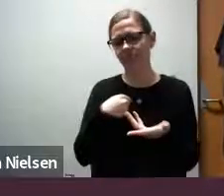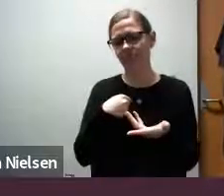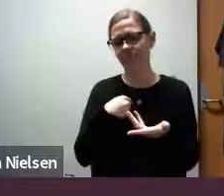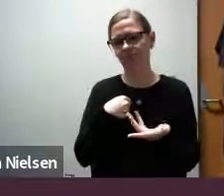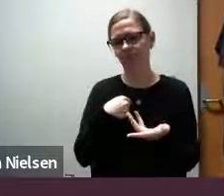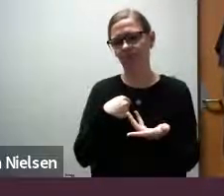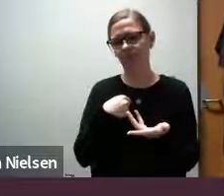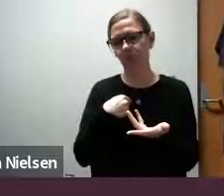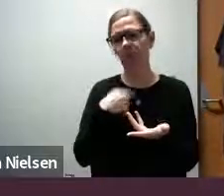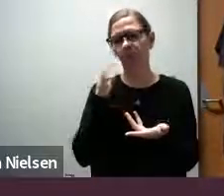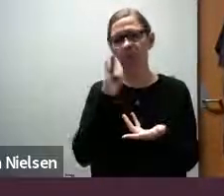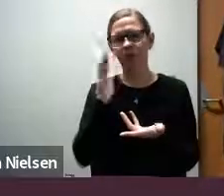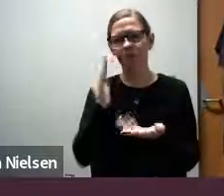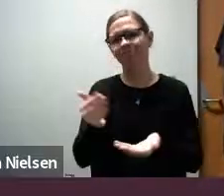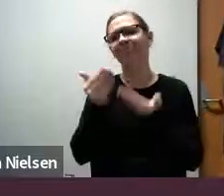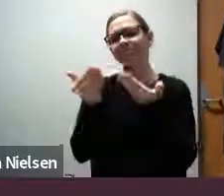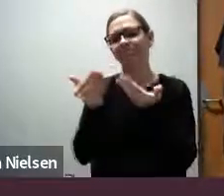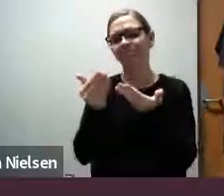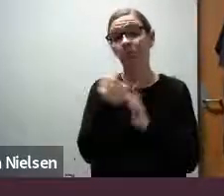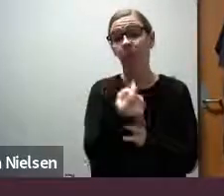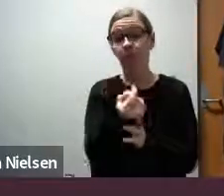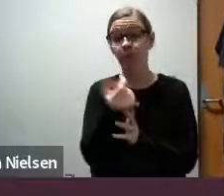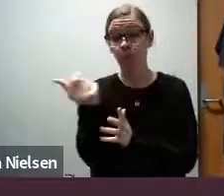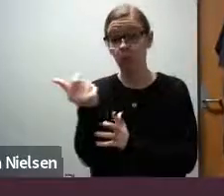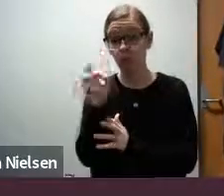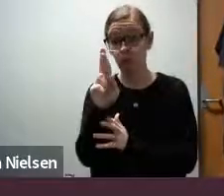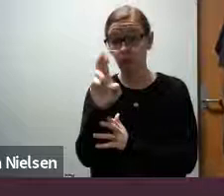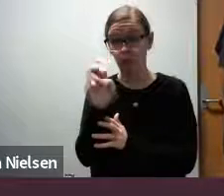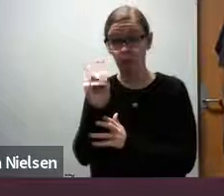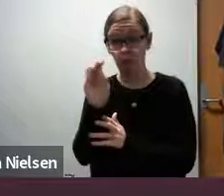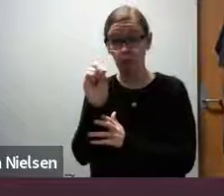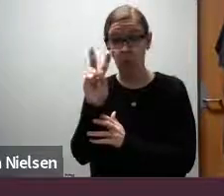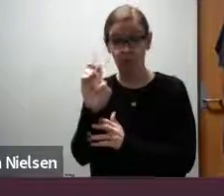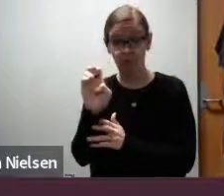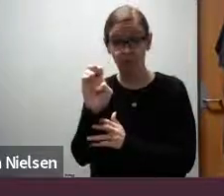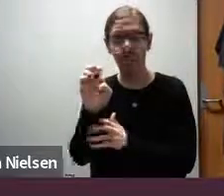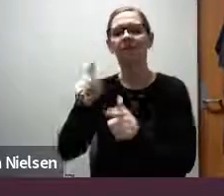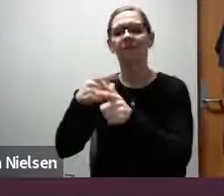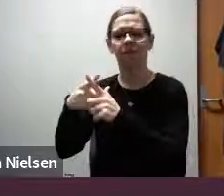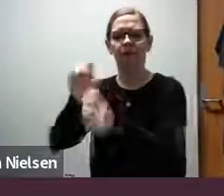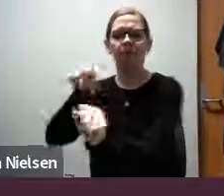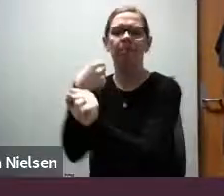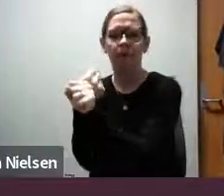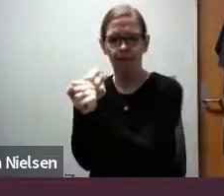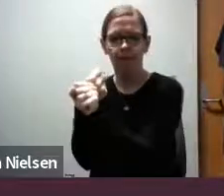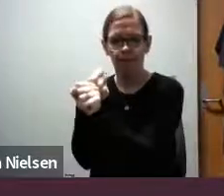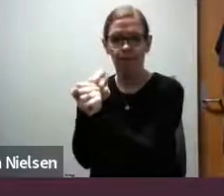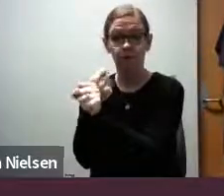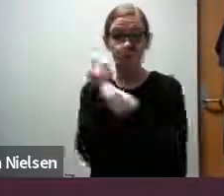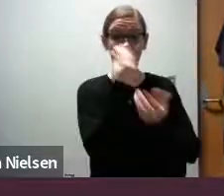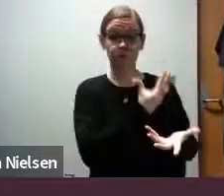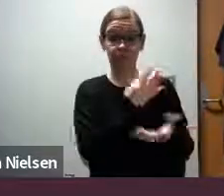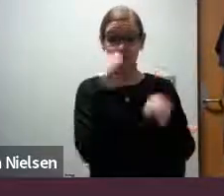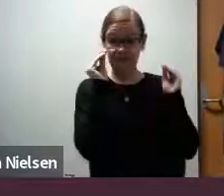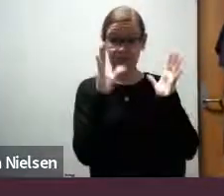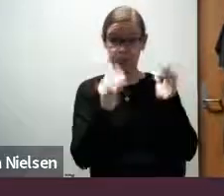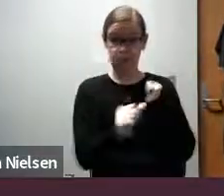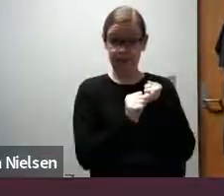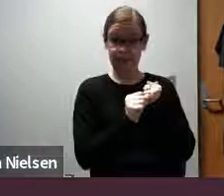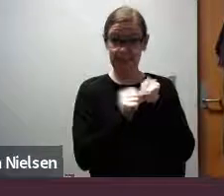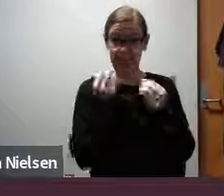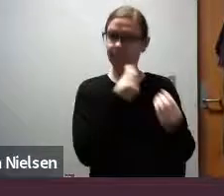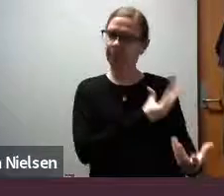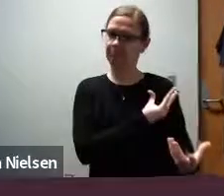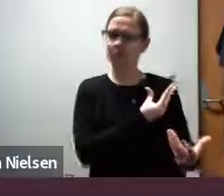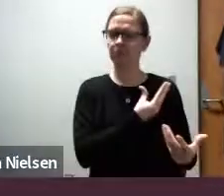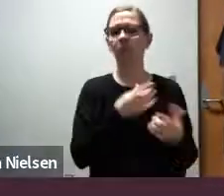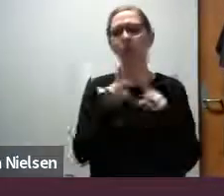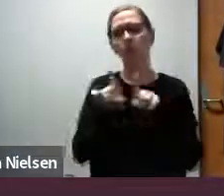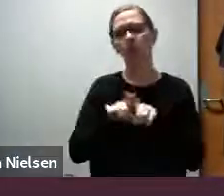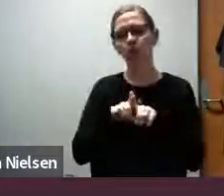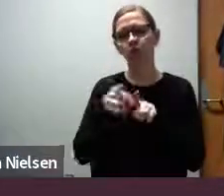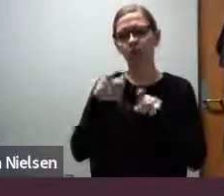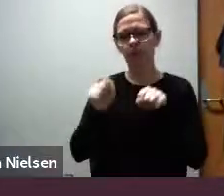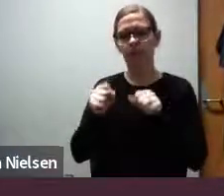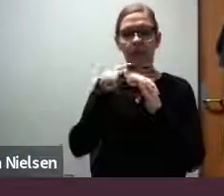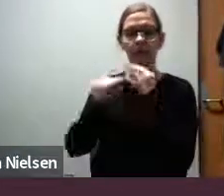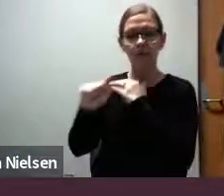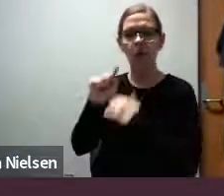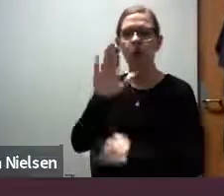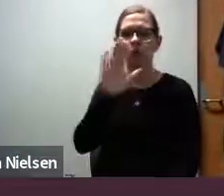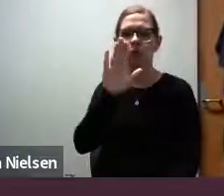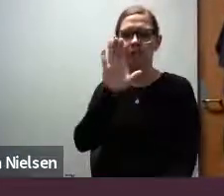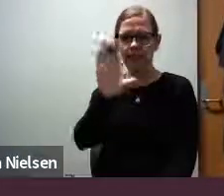Remove them and then lock them out. Let your TA know okay you can also send an email to us or to your CSS person to let them know that you have had to take this additional sale.